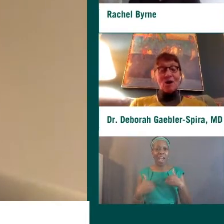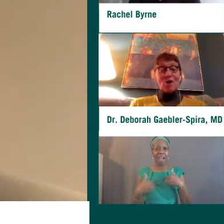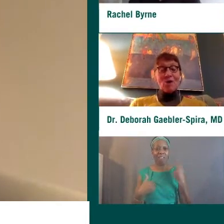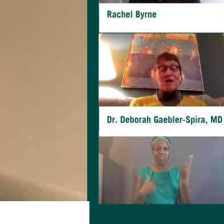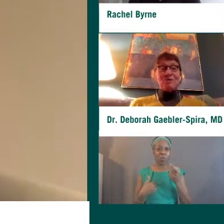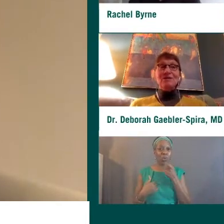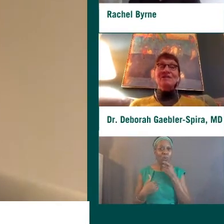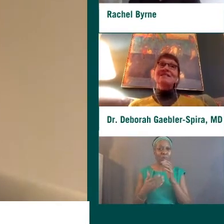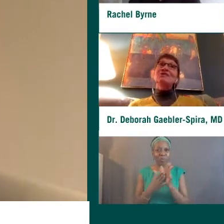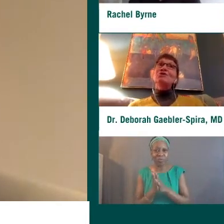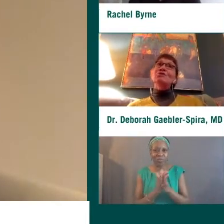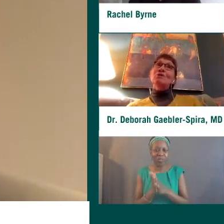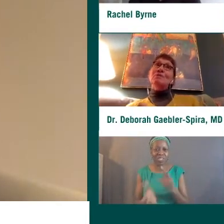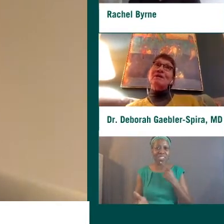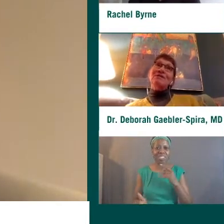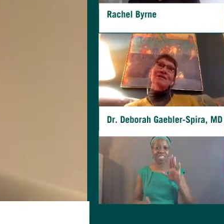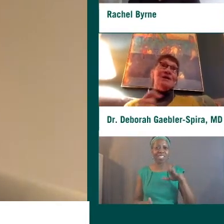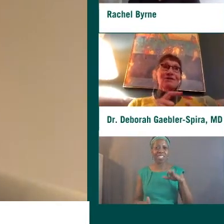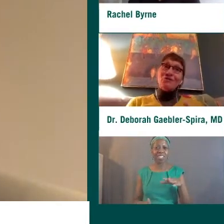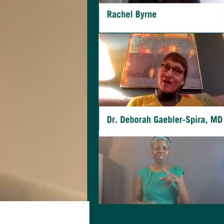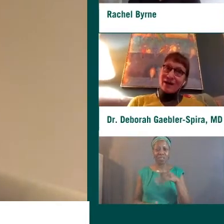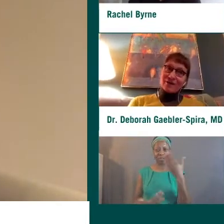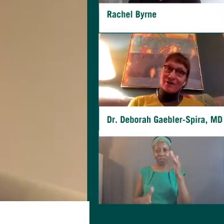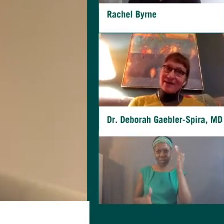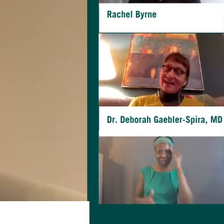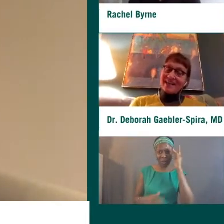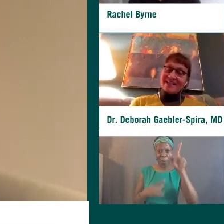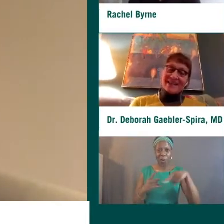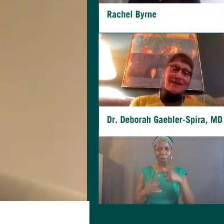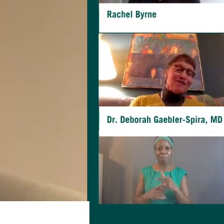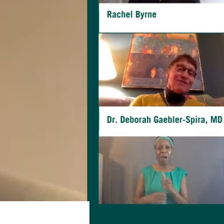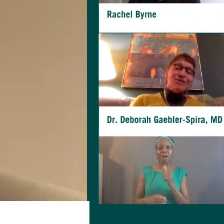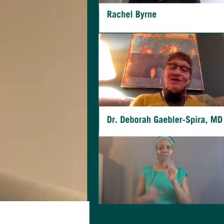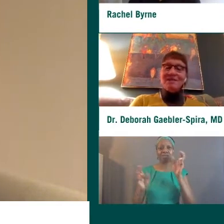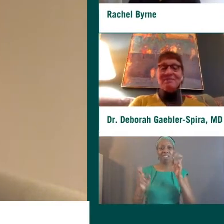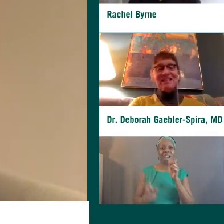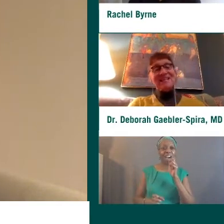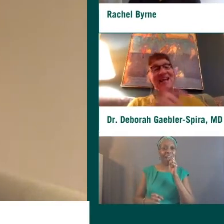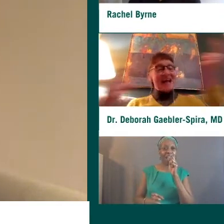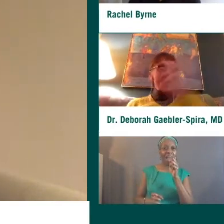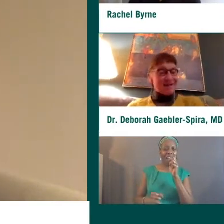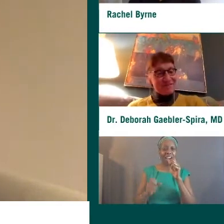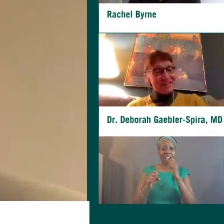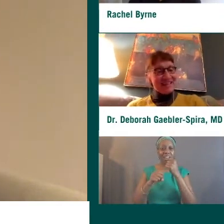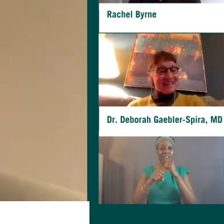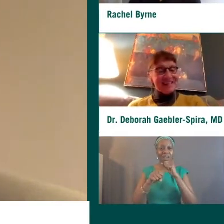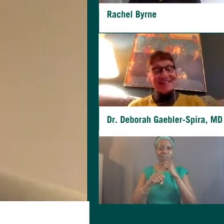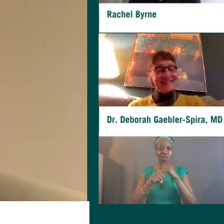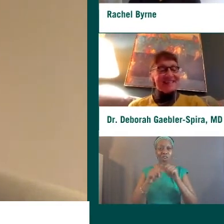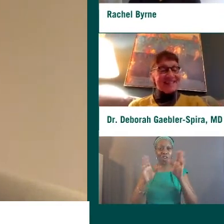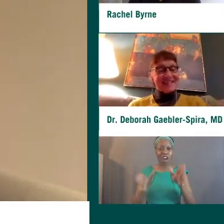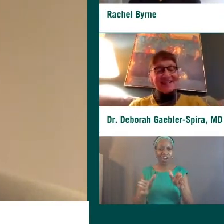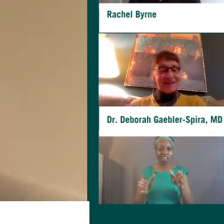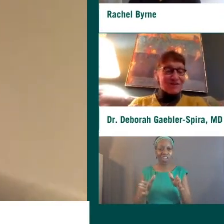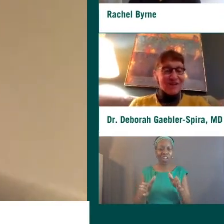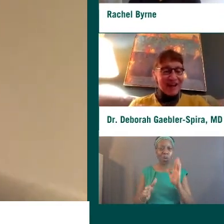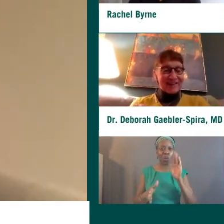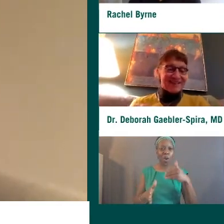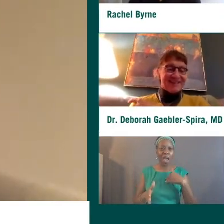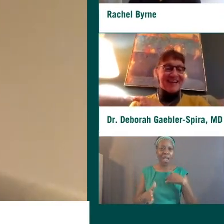"Oh, well did you know about the Nutcracker?" And they are going to be having kids in the Nutcracker.